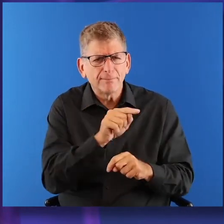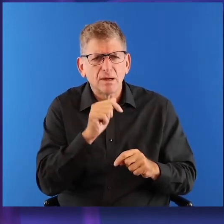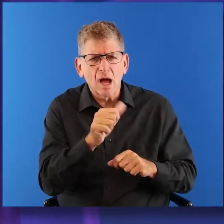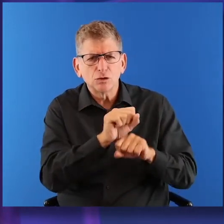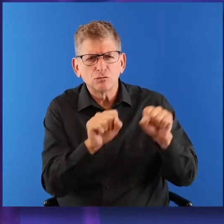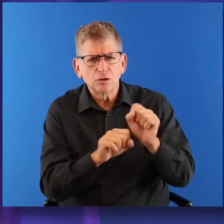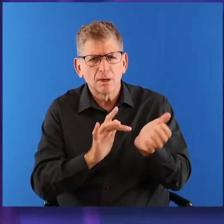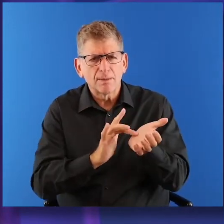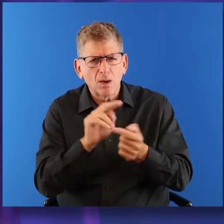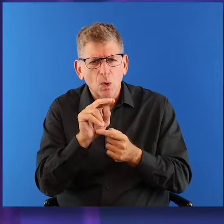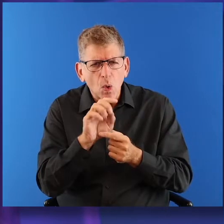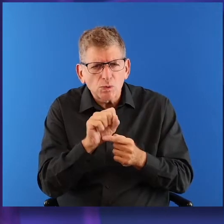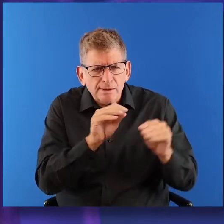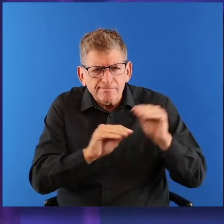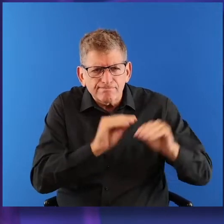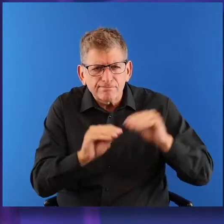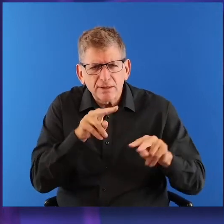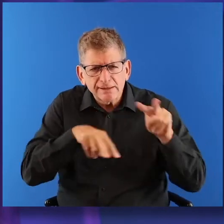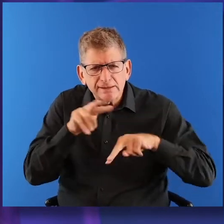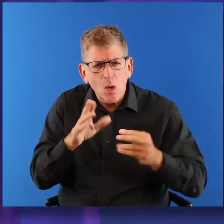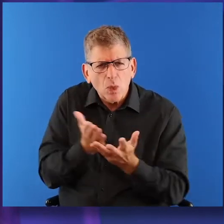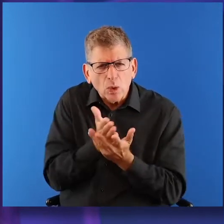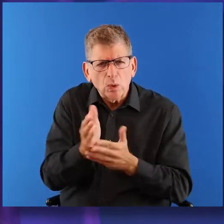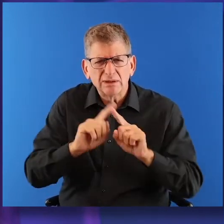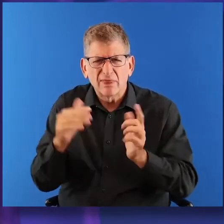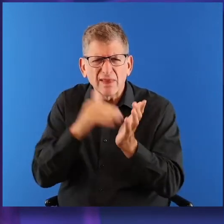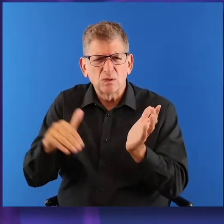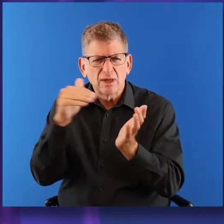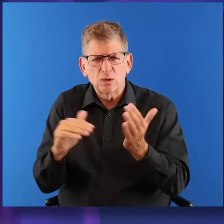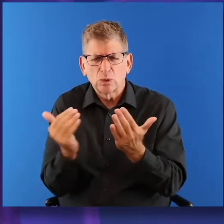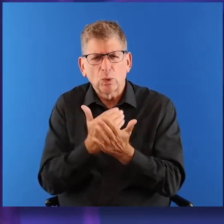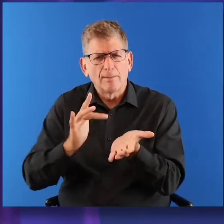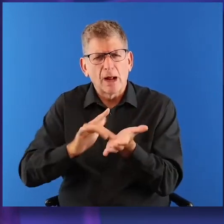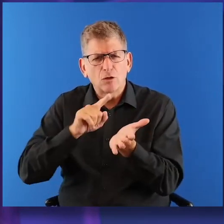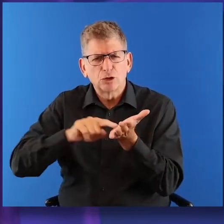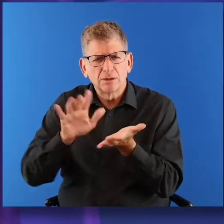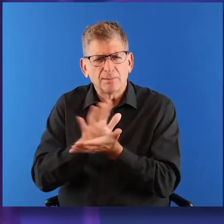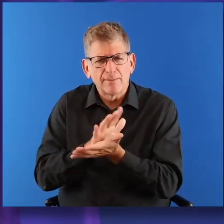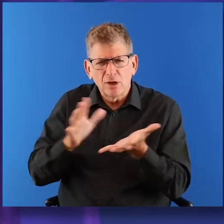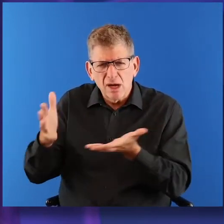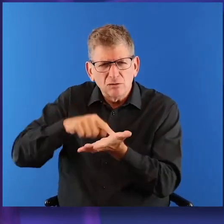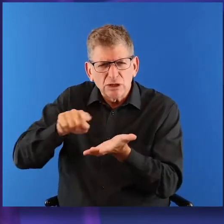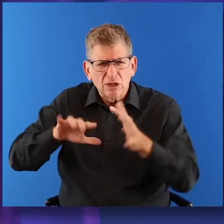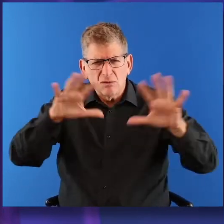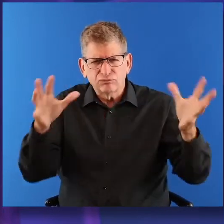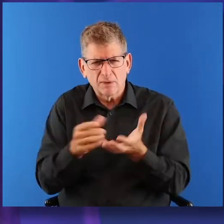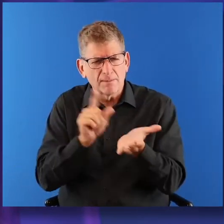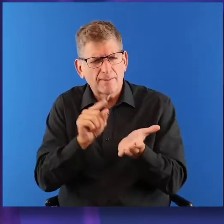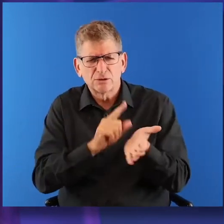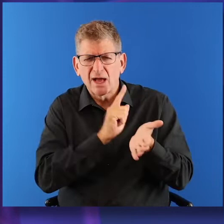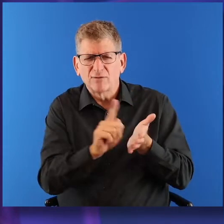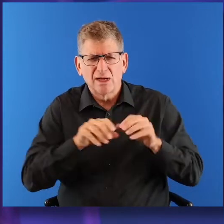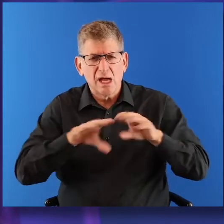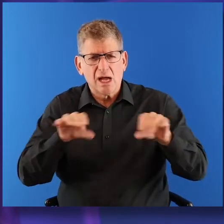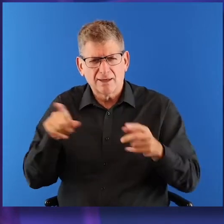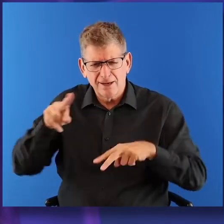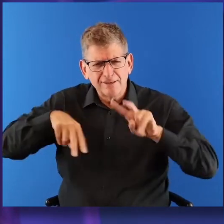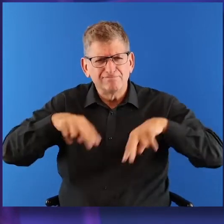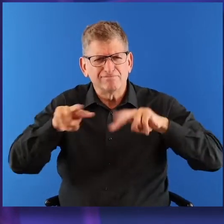AI-powered clinical note-taking systems that reduce the administrative burden that leads to doctor burnout and scientific advances in